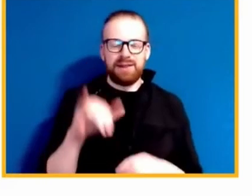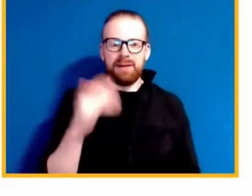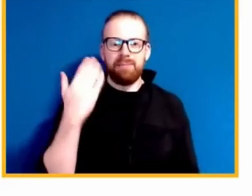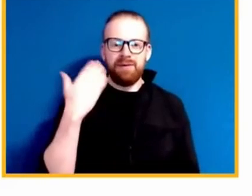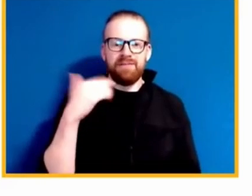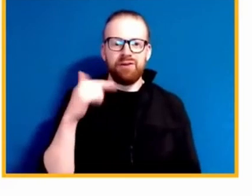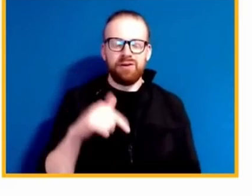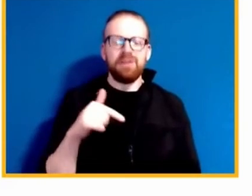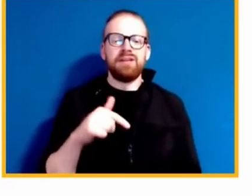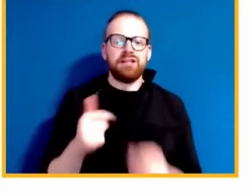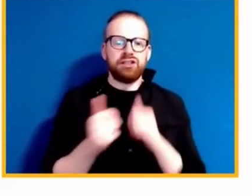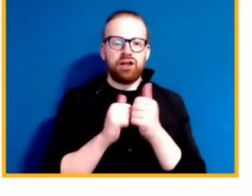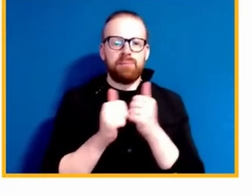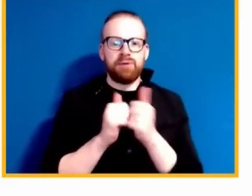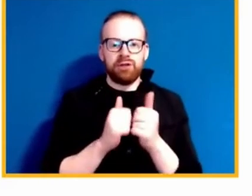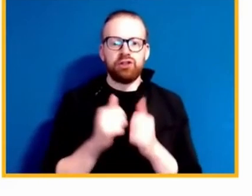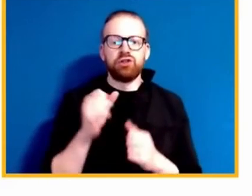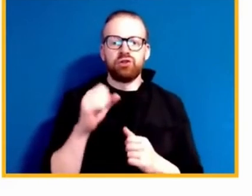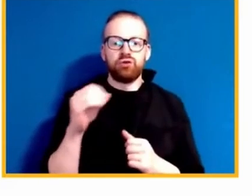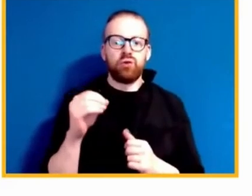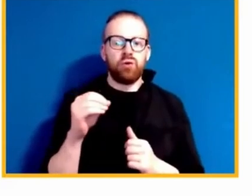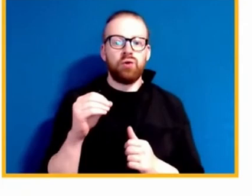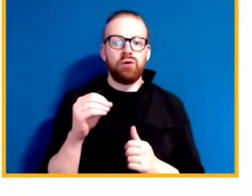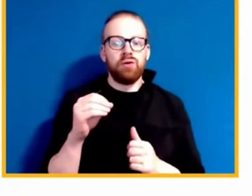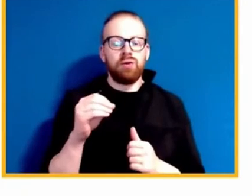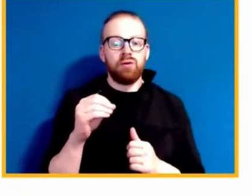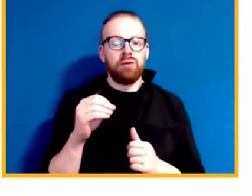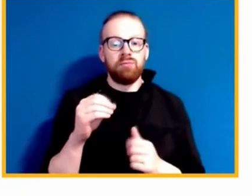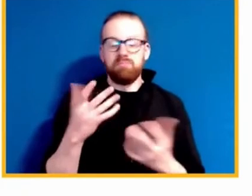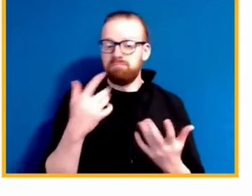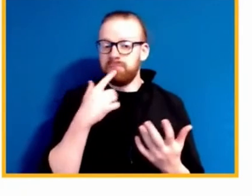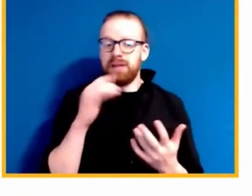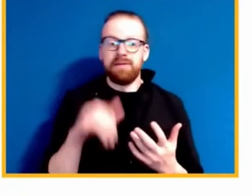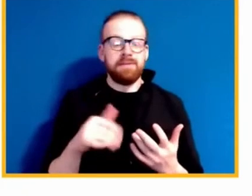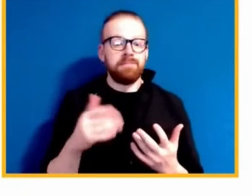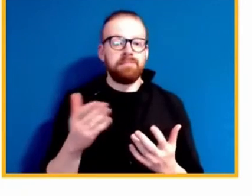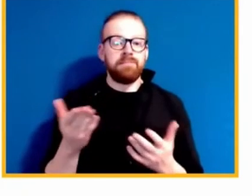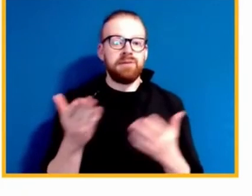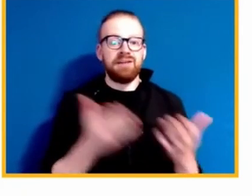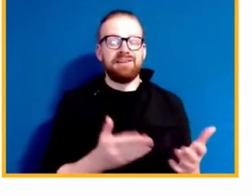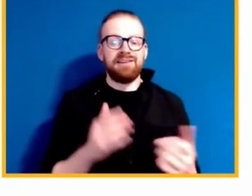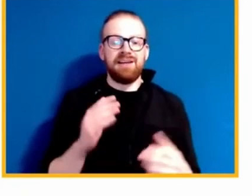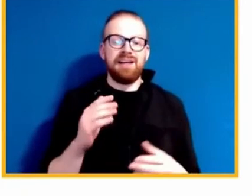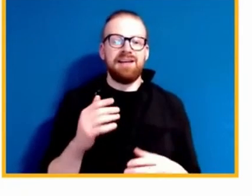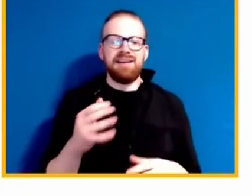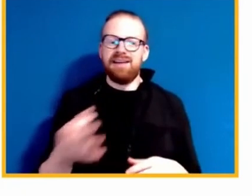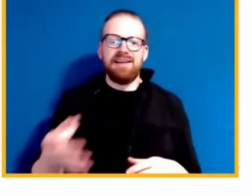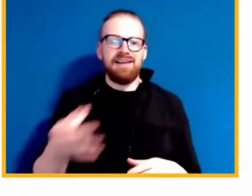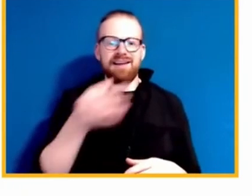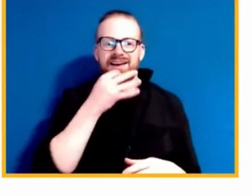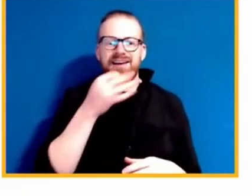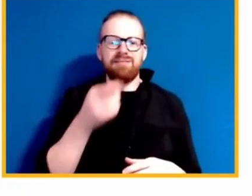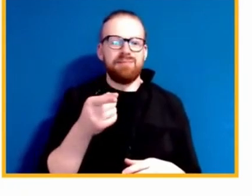at these competitions. So, with that being said, let's bring it over to our expert bun on the panel,